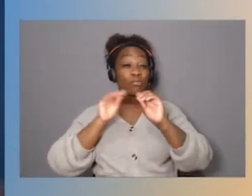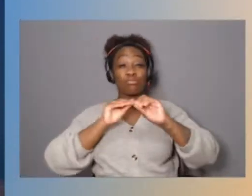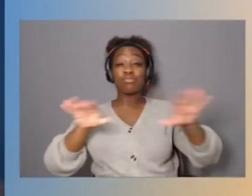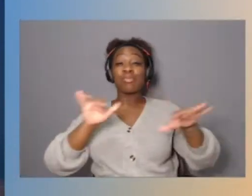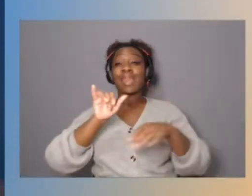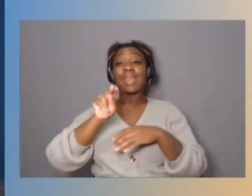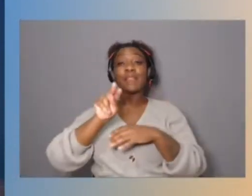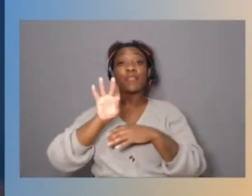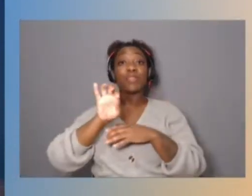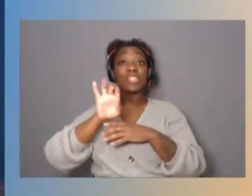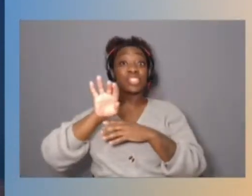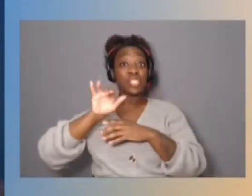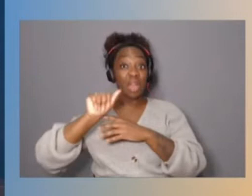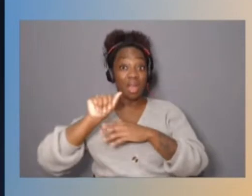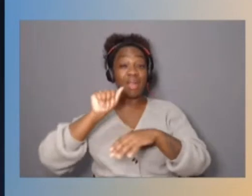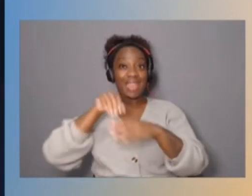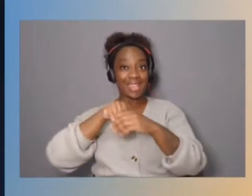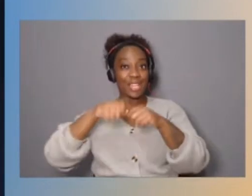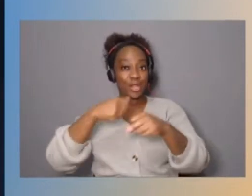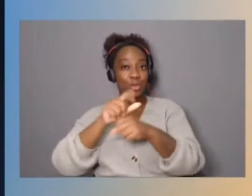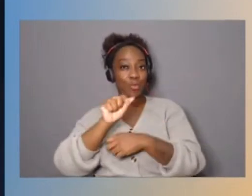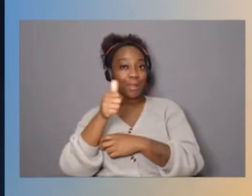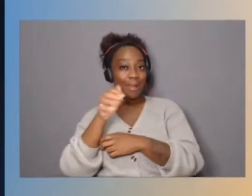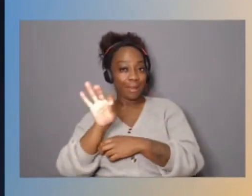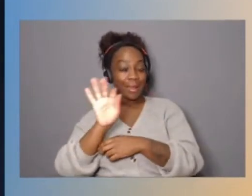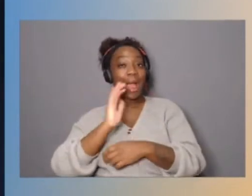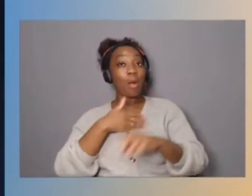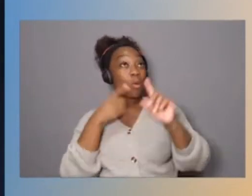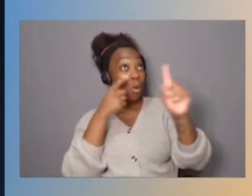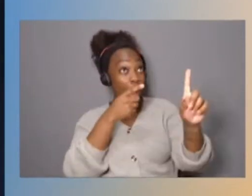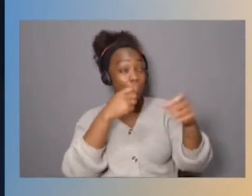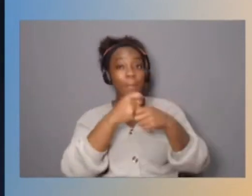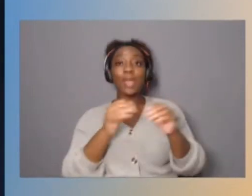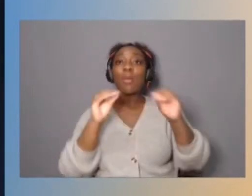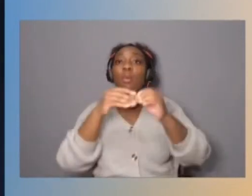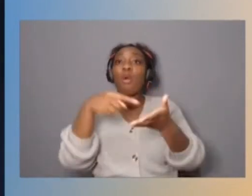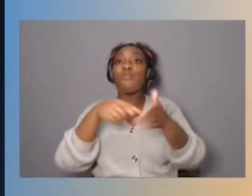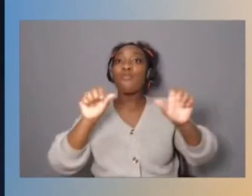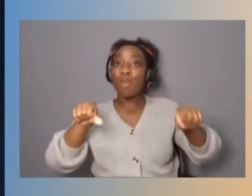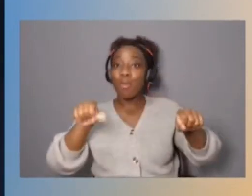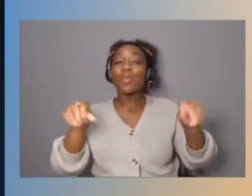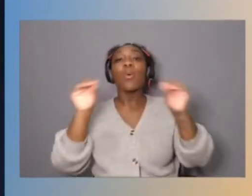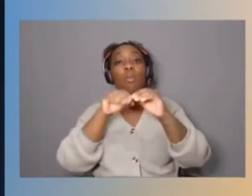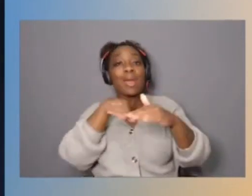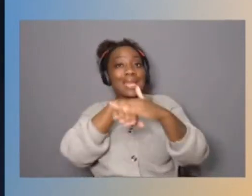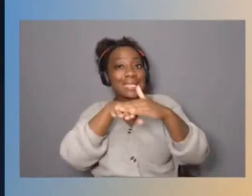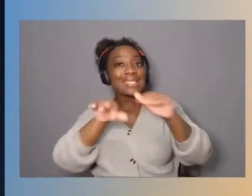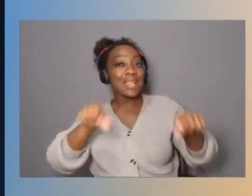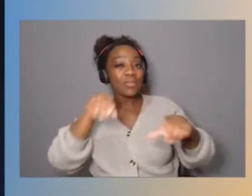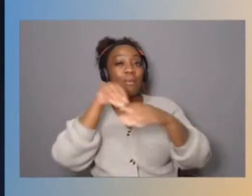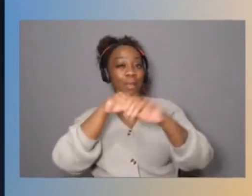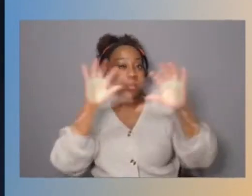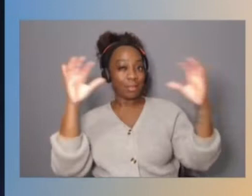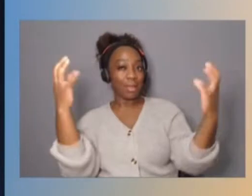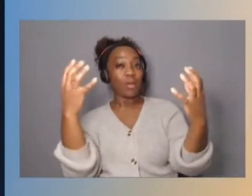our goal was to make ML more affordable and accessible in the cloud. So Inf1 instances based on Inferentia chips